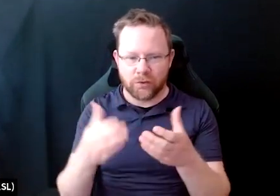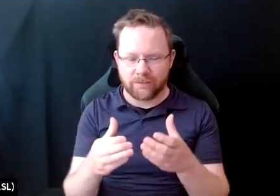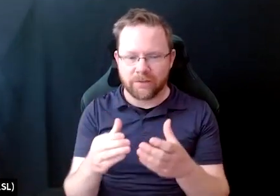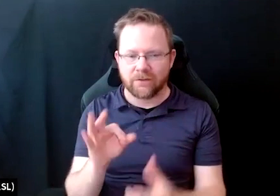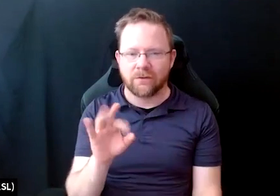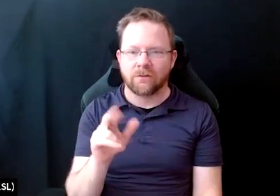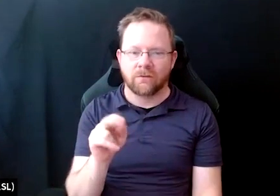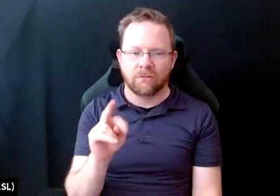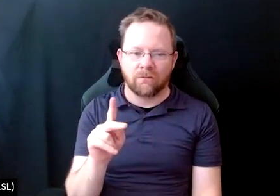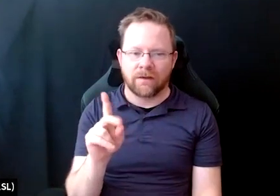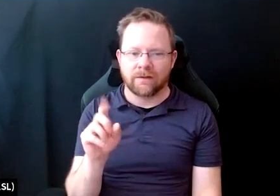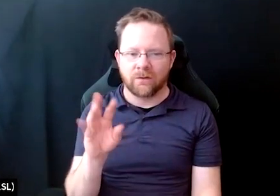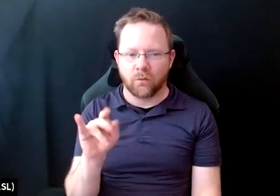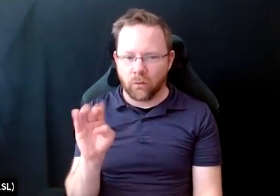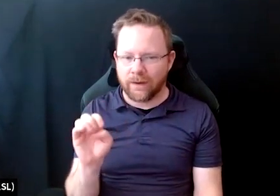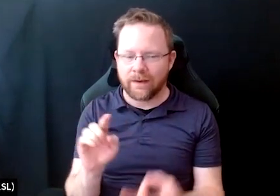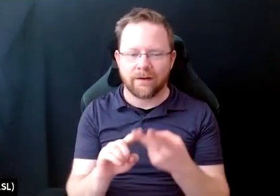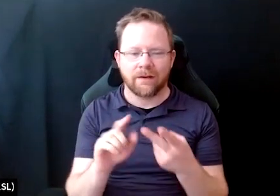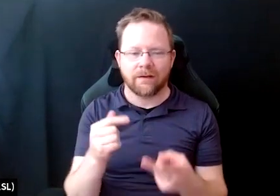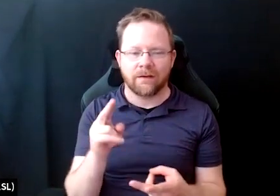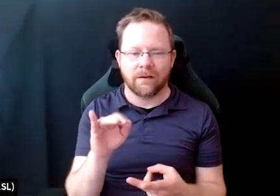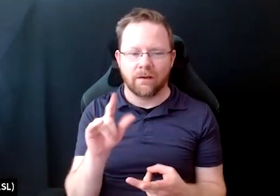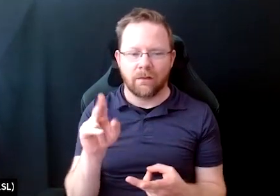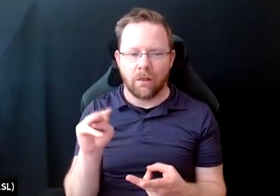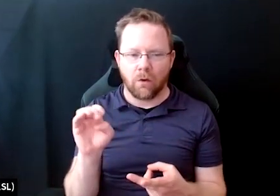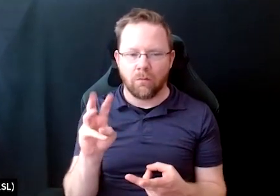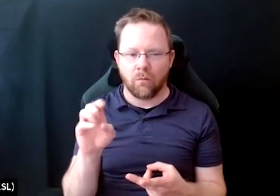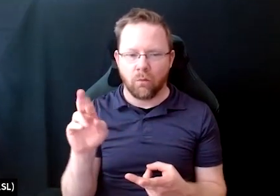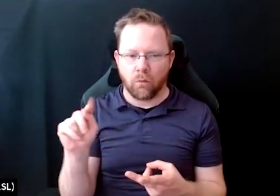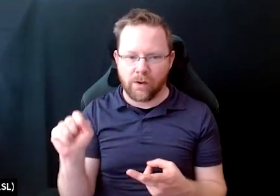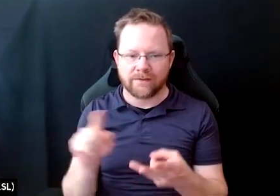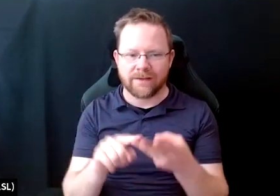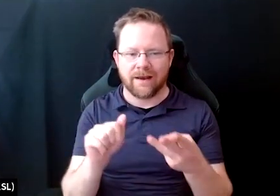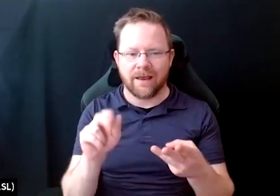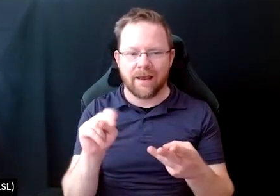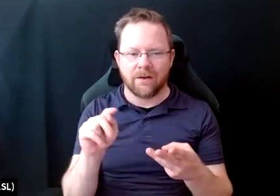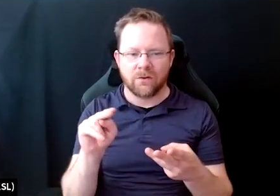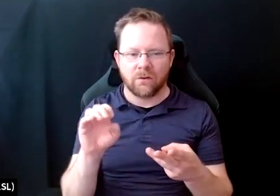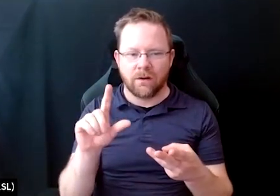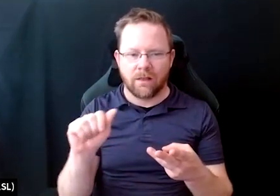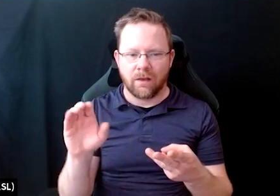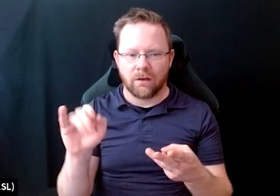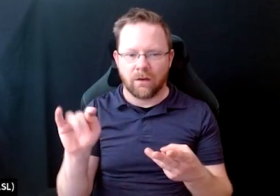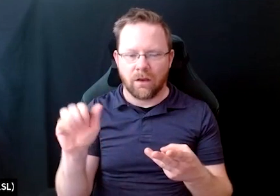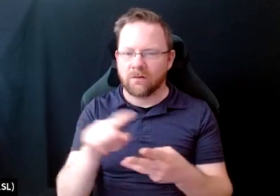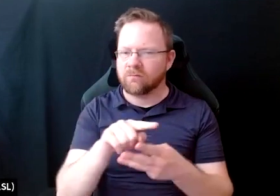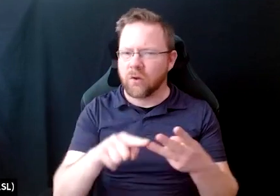Frank DeWinnne, Guillaume Weerts, and Antonella Costa. They are incredibly curious about our experience